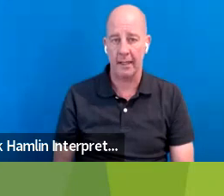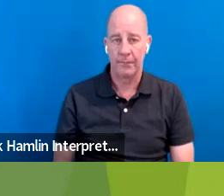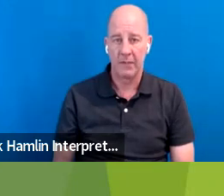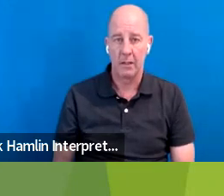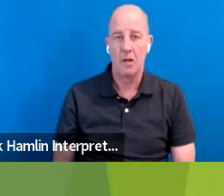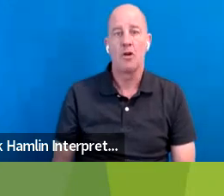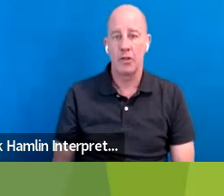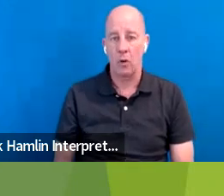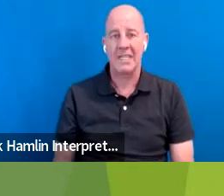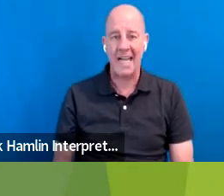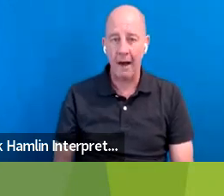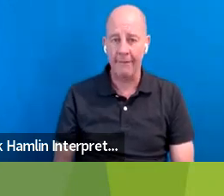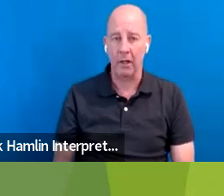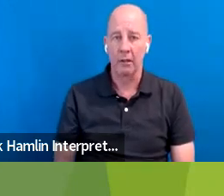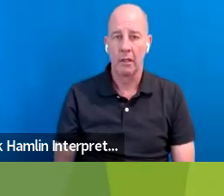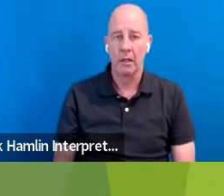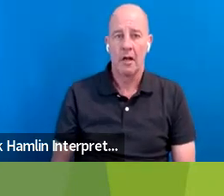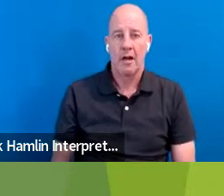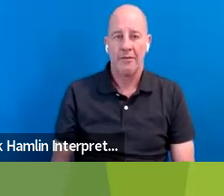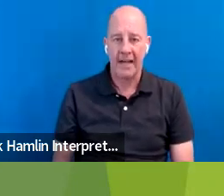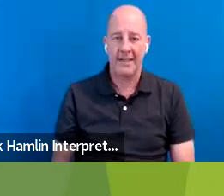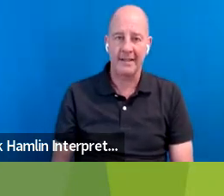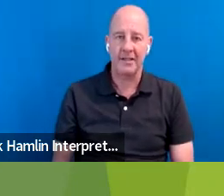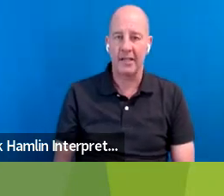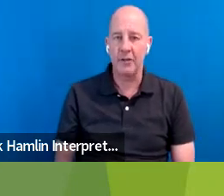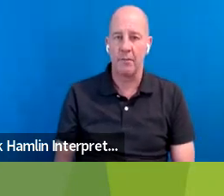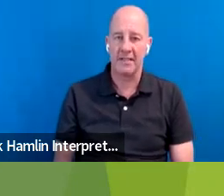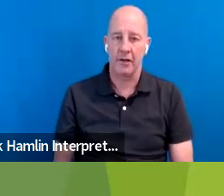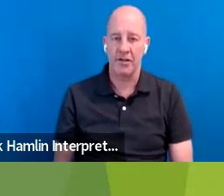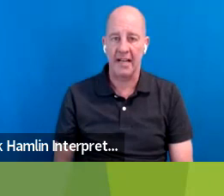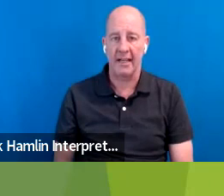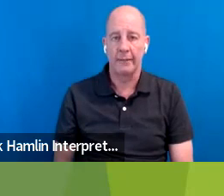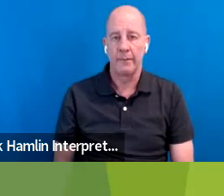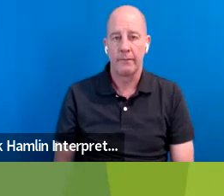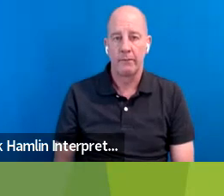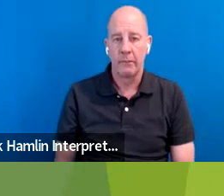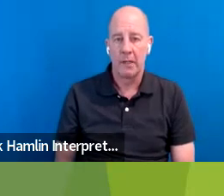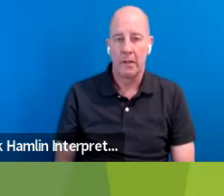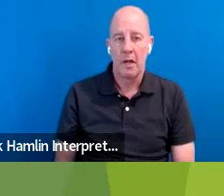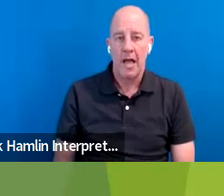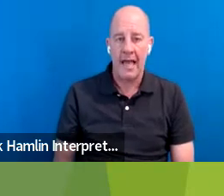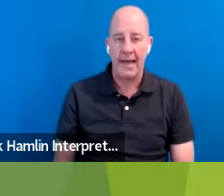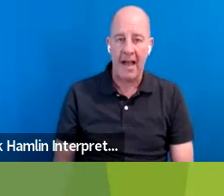policy." So" cover ," that's easy to lead to a misunderstanding.